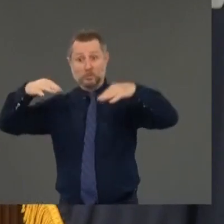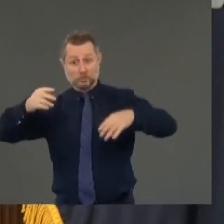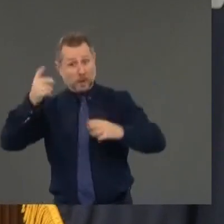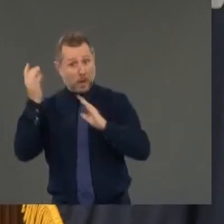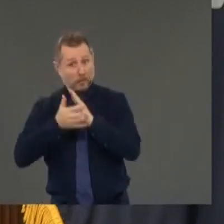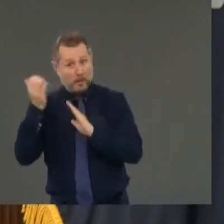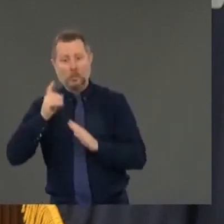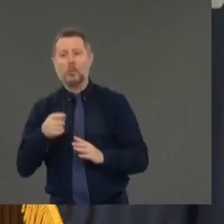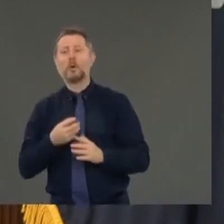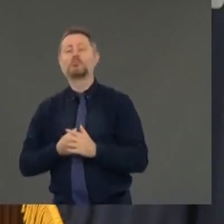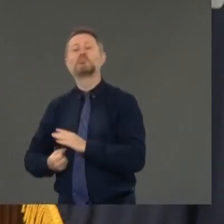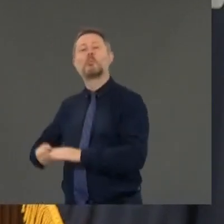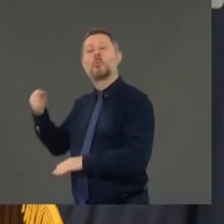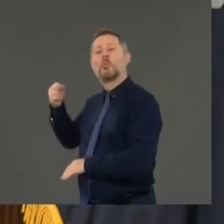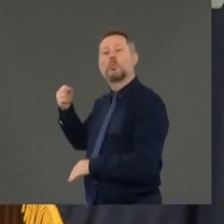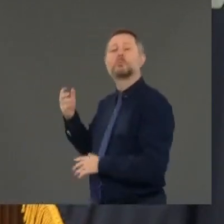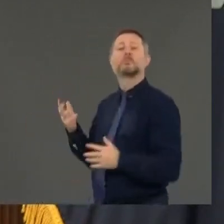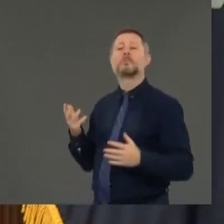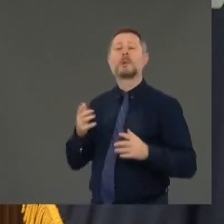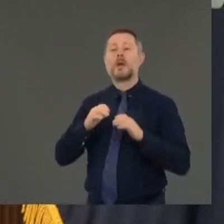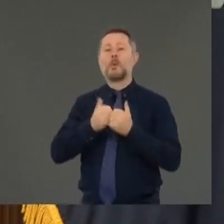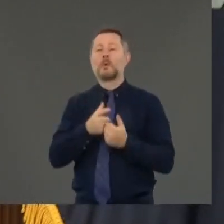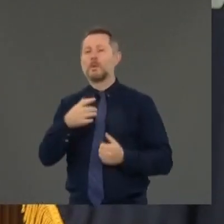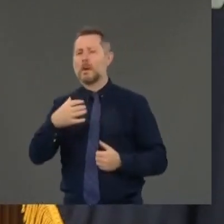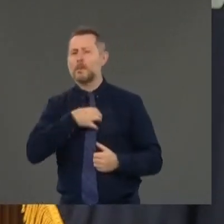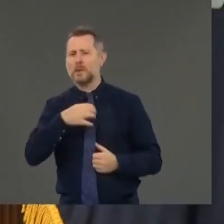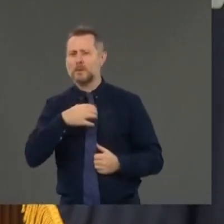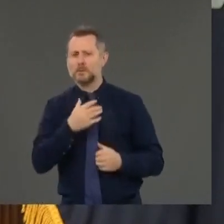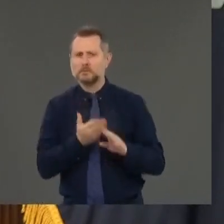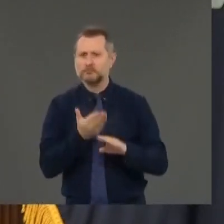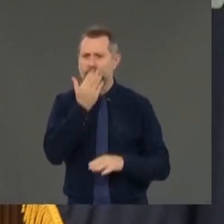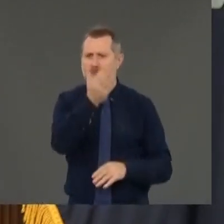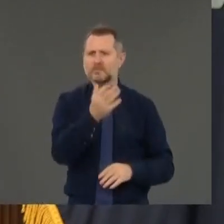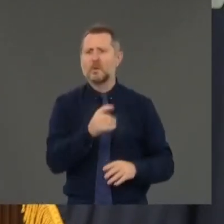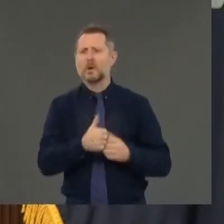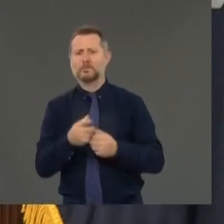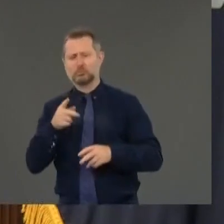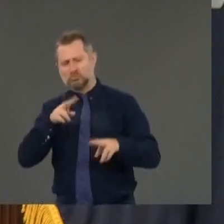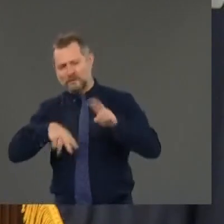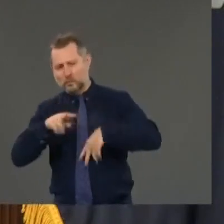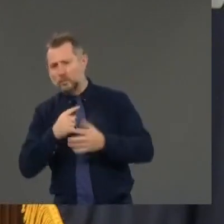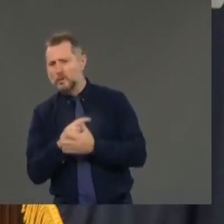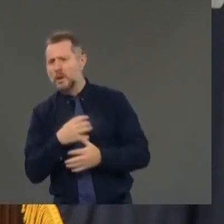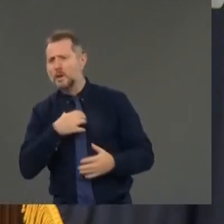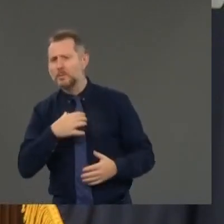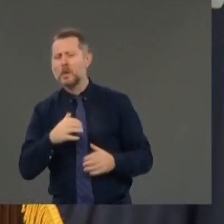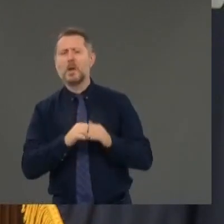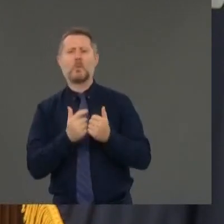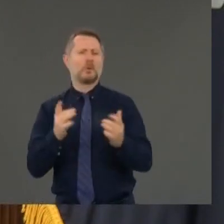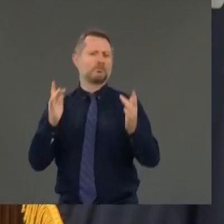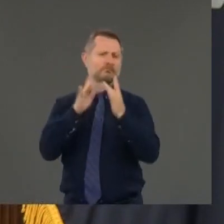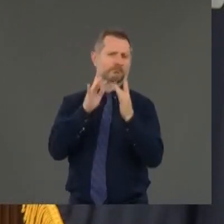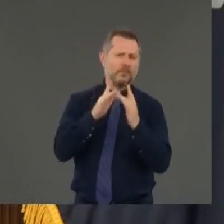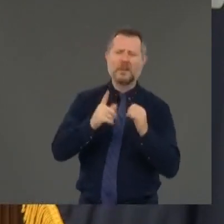HOW DO WE HANDLE COMPLAINTS? COMPLAINTS COME IN.